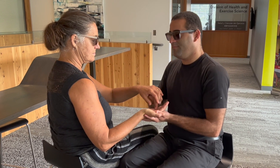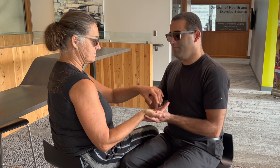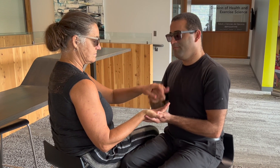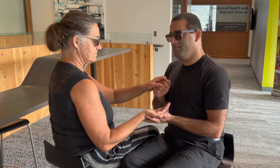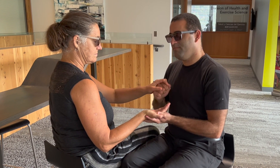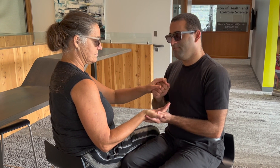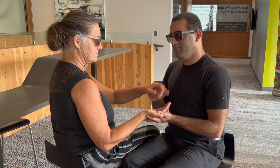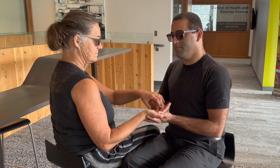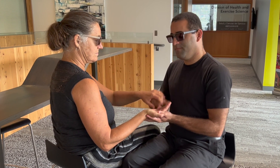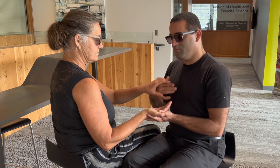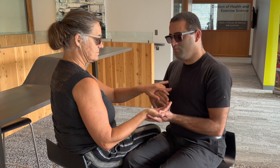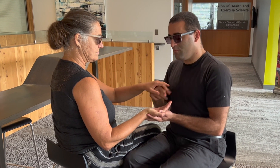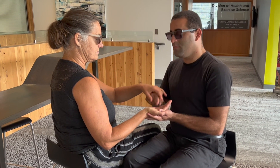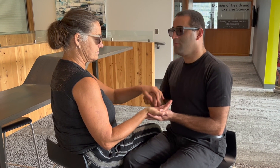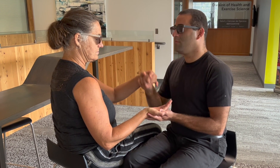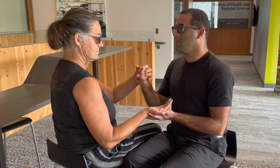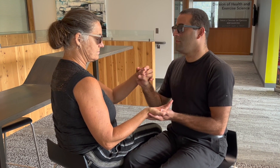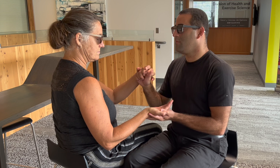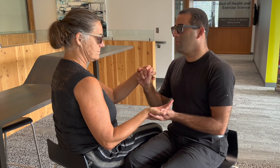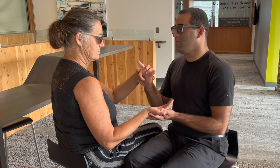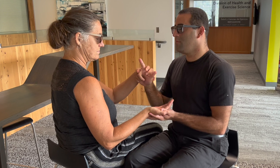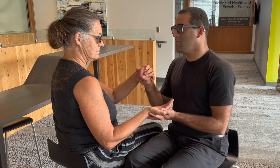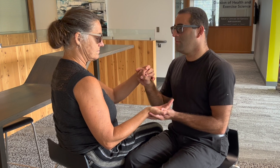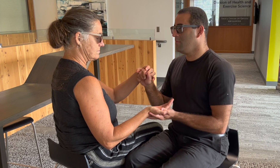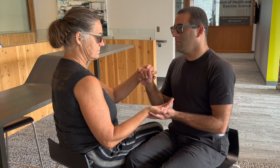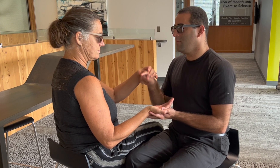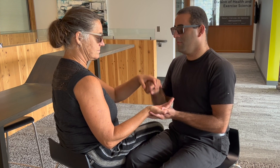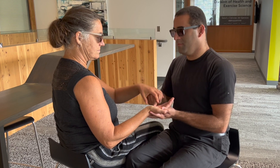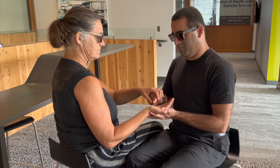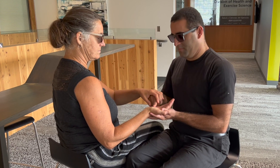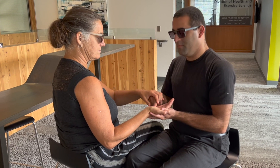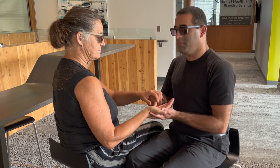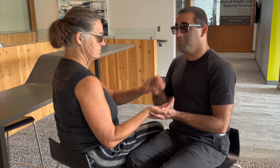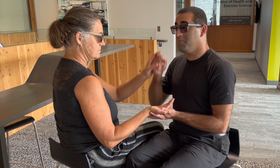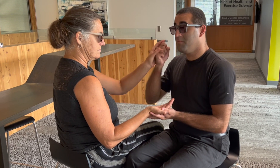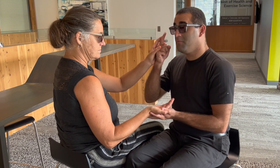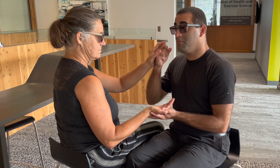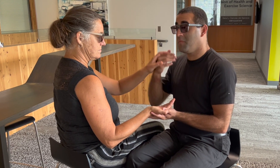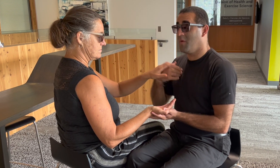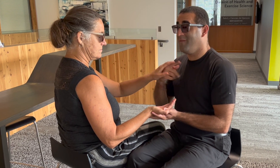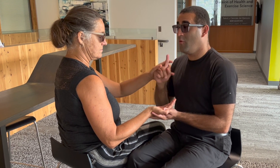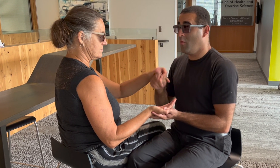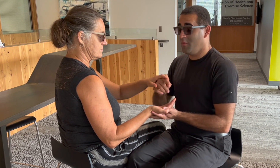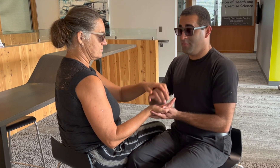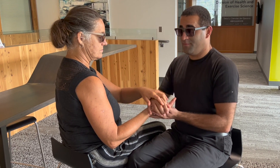The motion where I cup our hands together and shake them back and forth shows this is my favorite salsa.